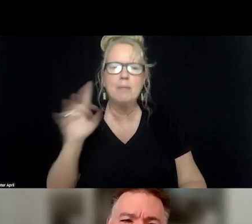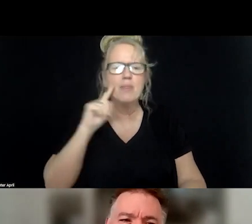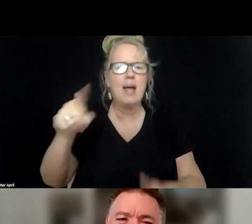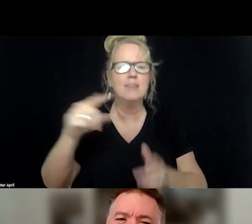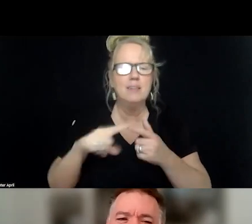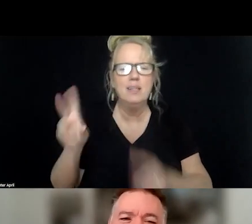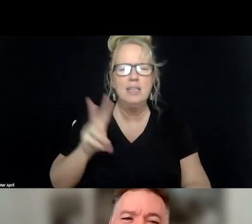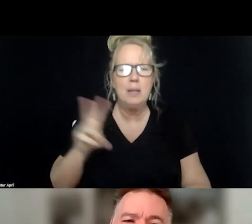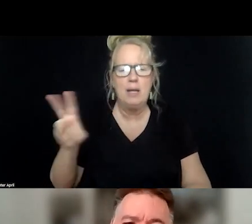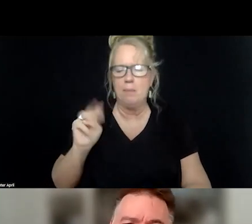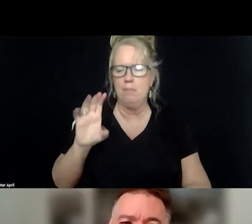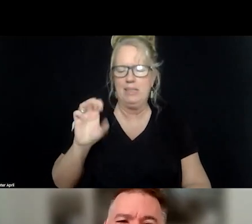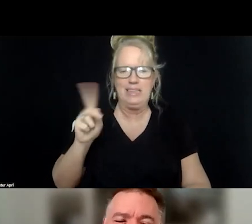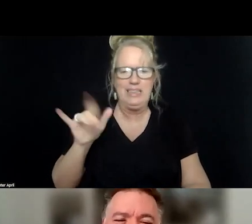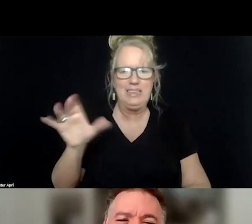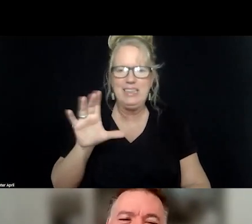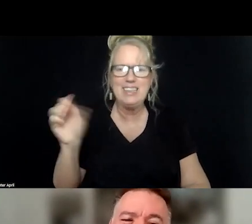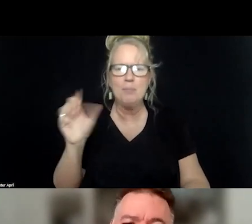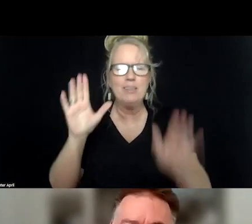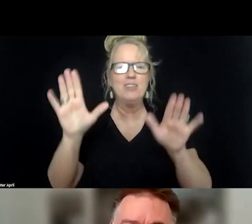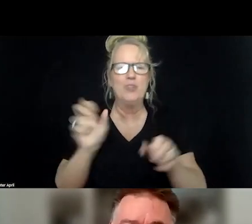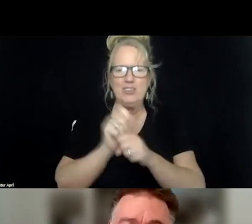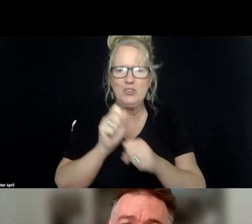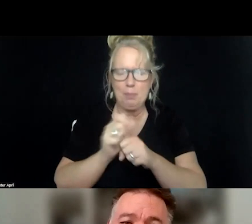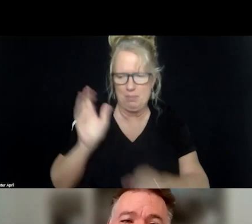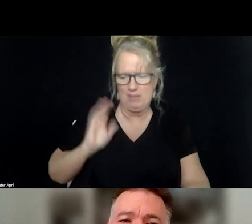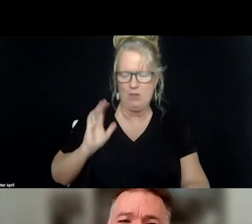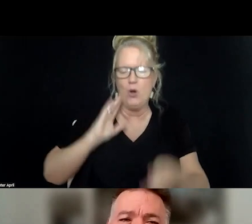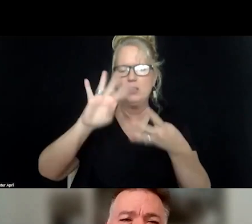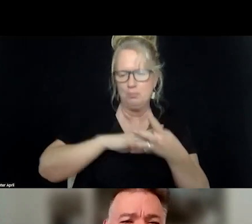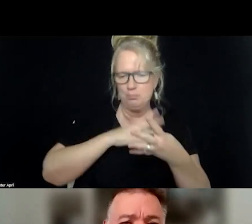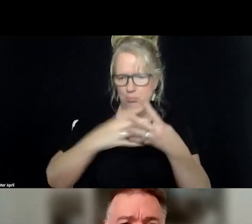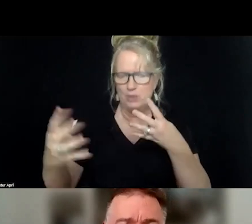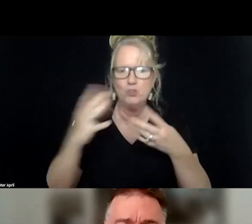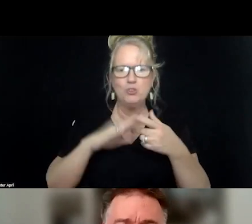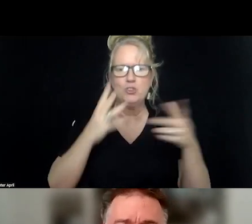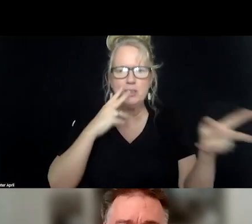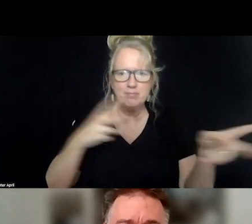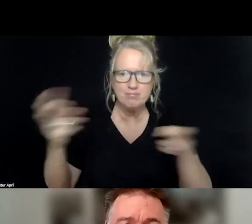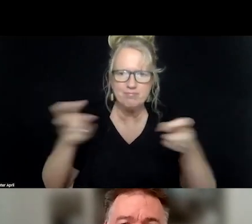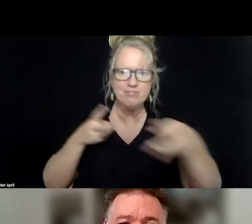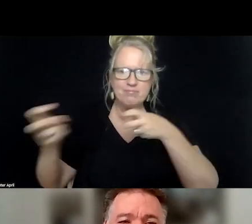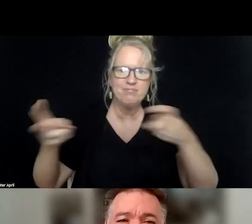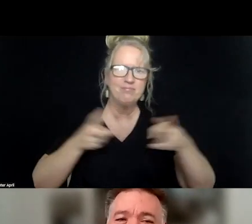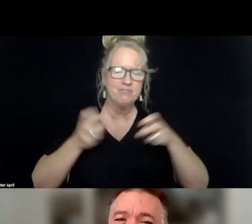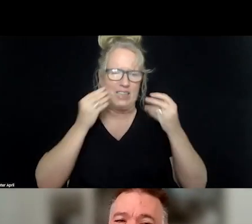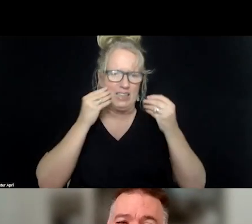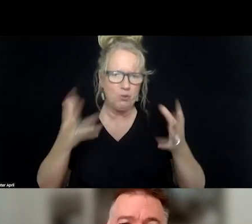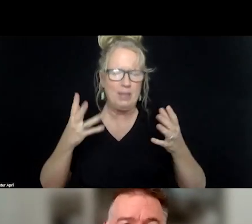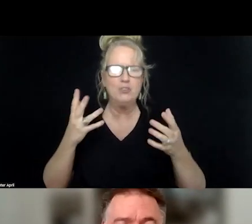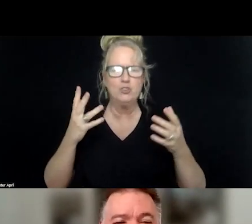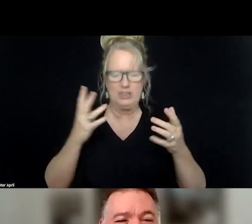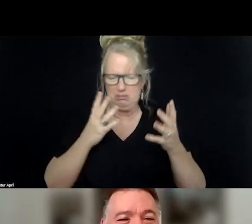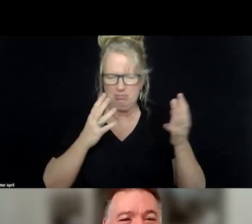WE TOOK A SPREAD SHEET AND GRABBING PUBLIC DATA AND GOING THROUGH CLAIMED AND